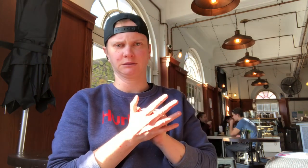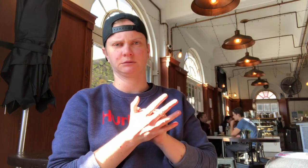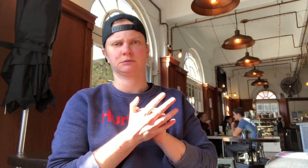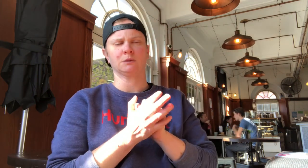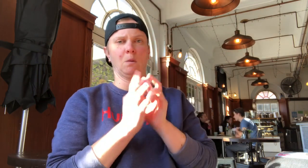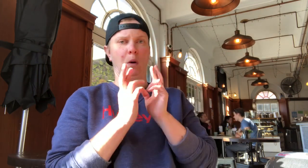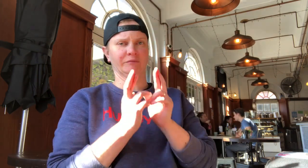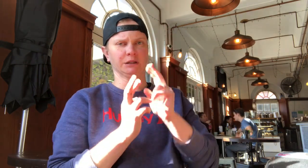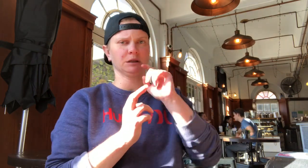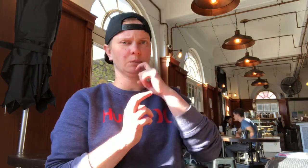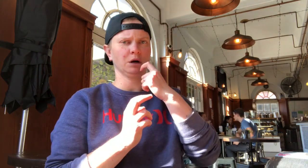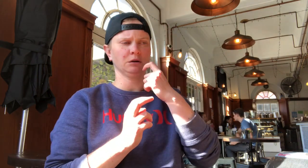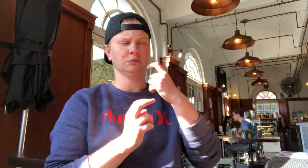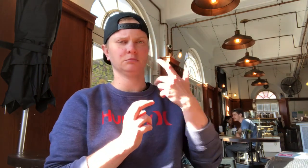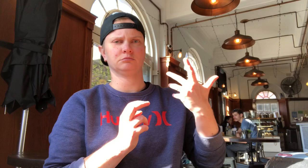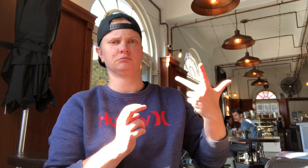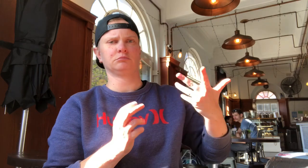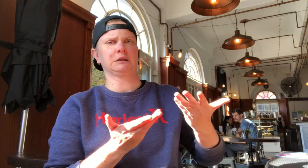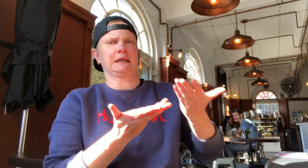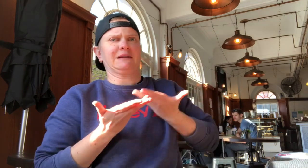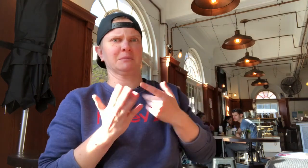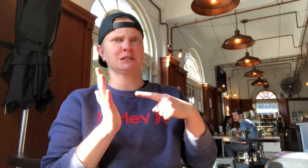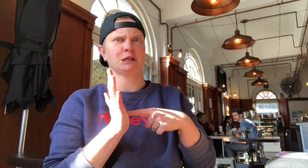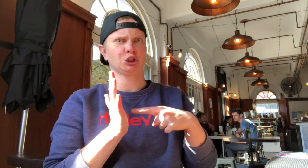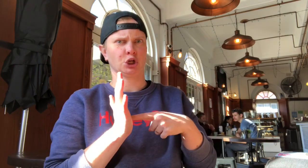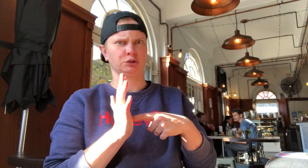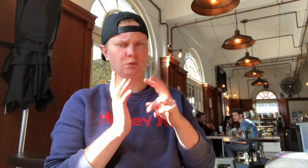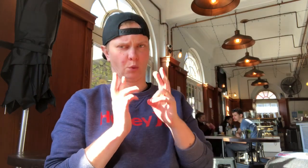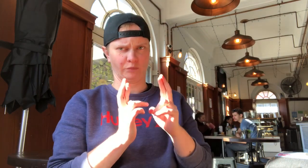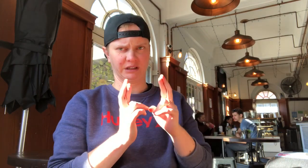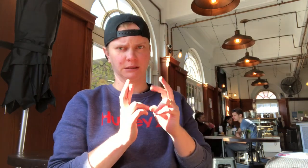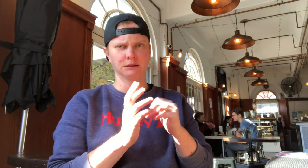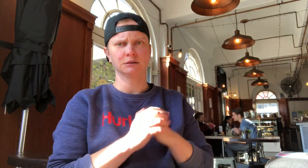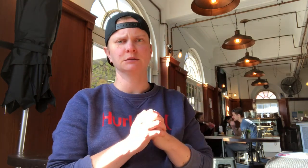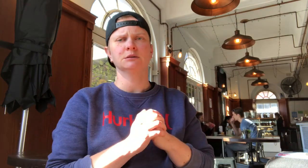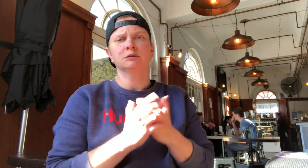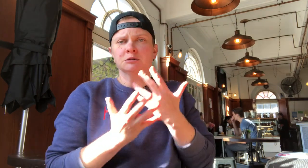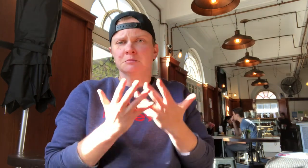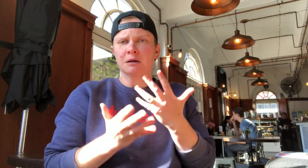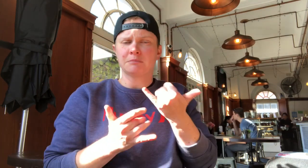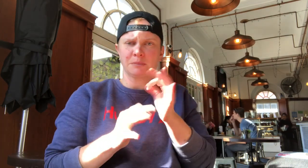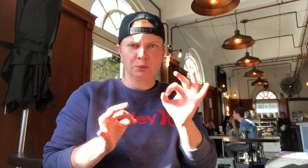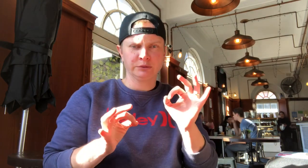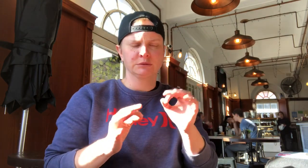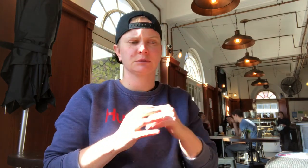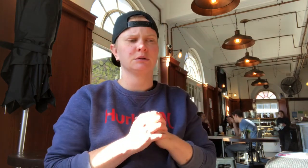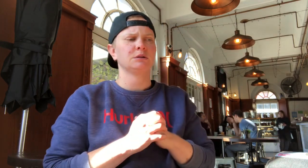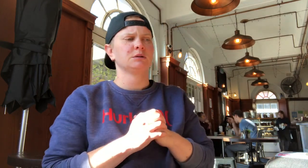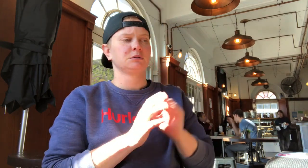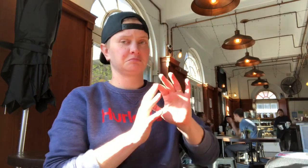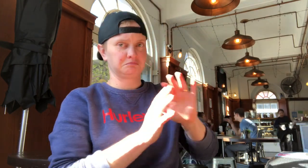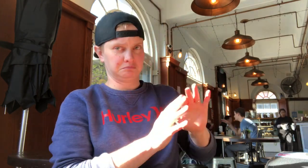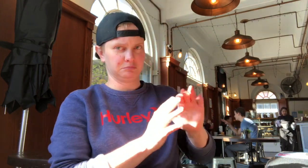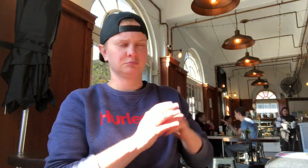my GP is willing to give me a testosterone shot today. Or maybe not... Now to new topic...